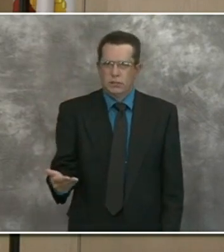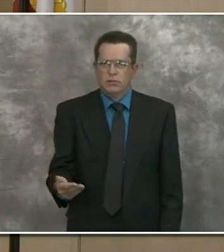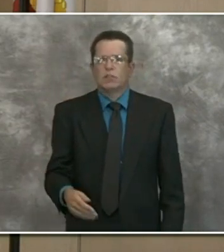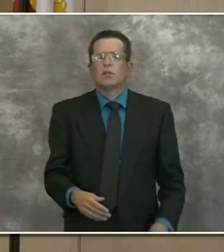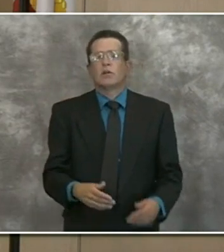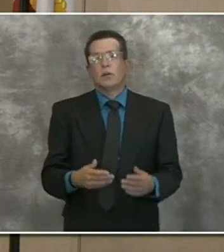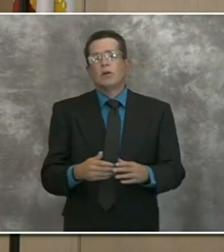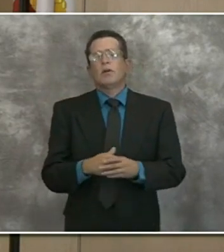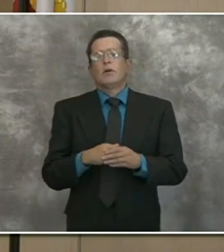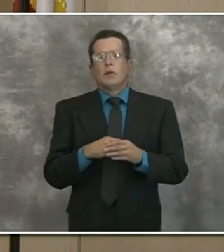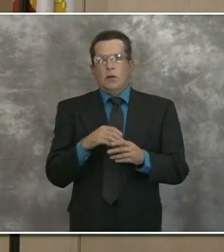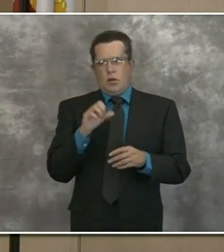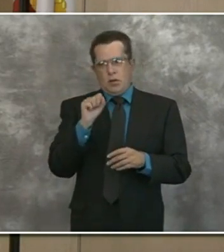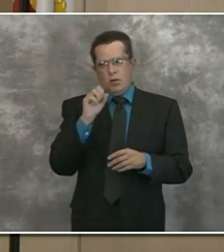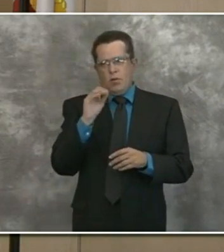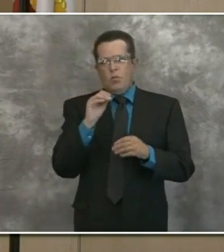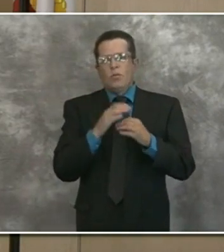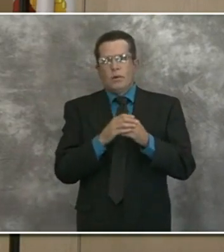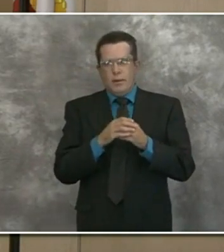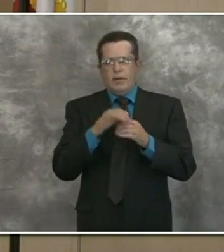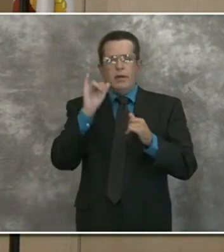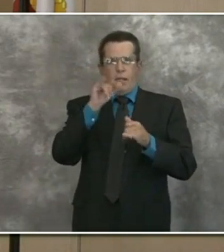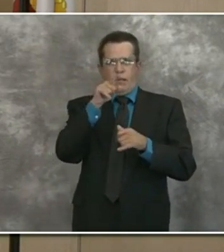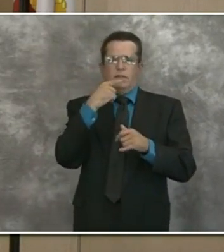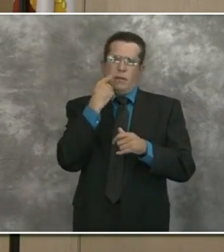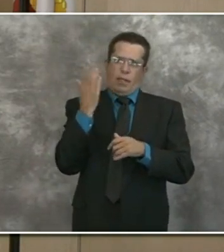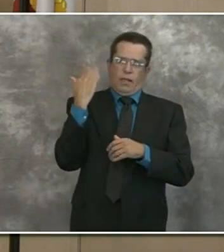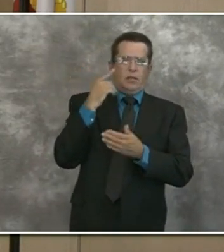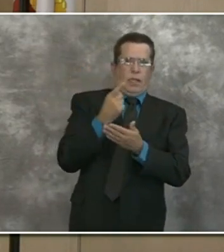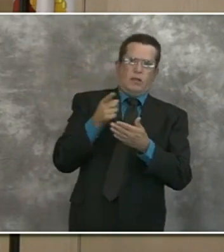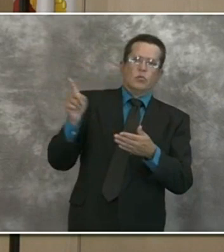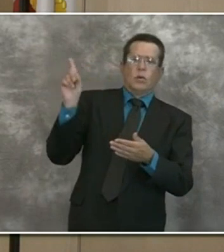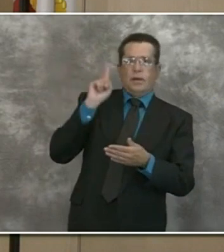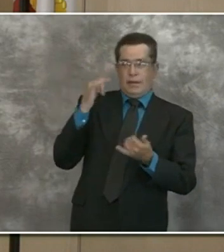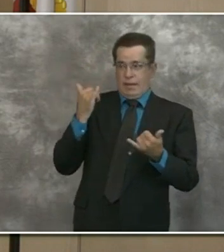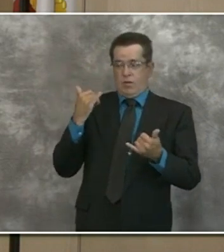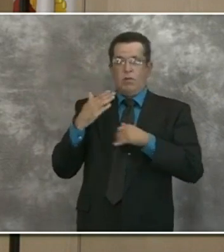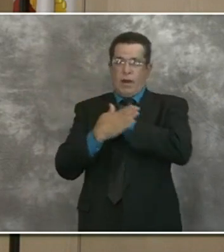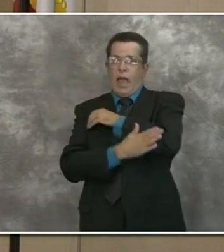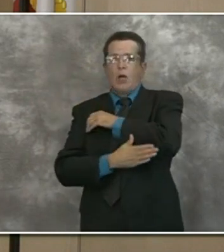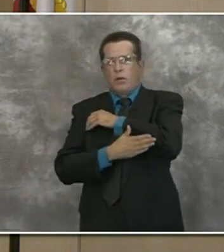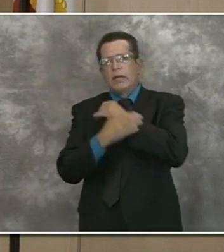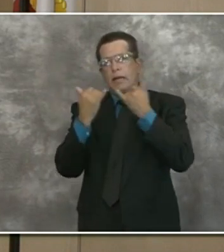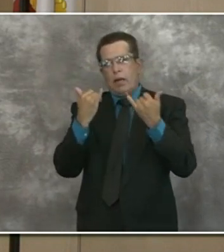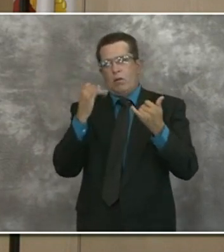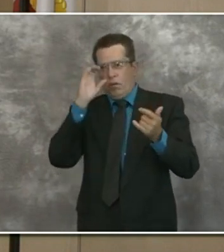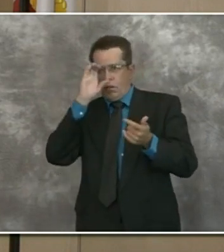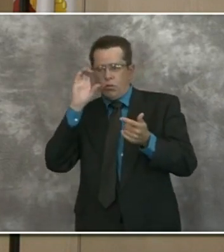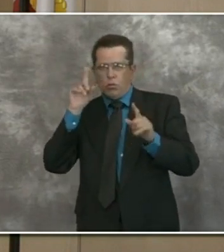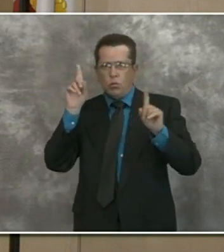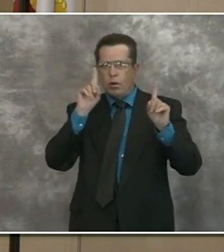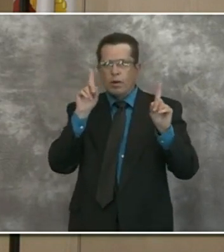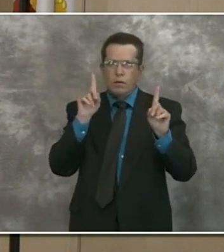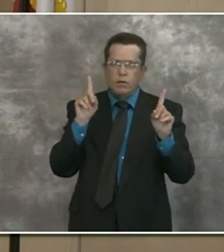CASES FOR THIS CATEGORY INCLUDES 386 CASES AND 5